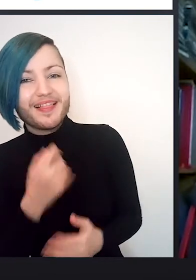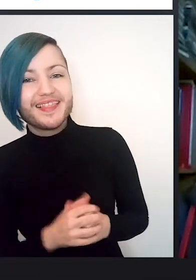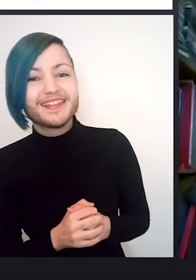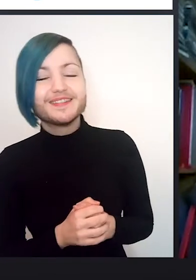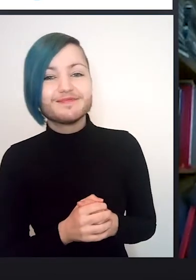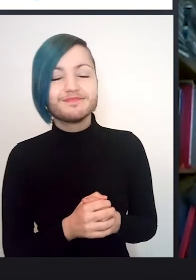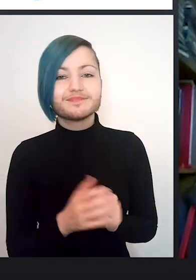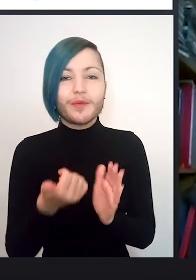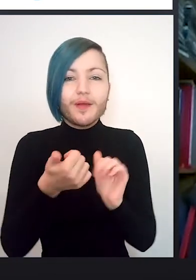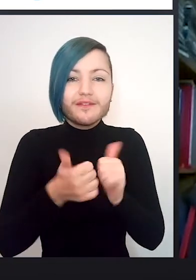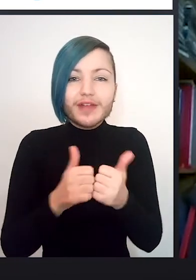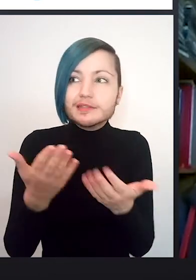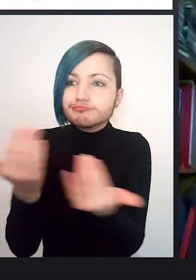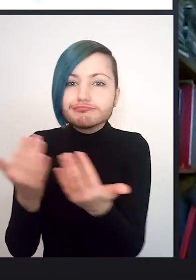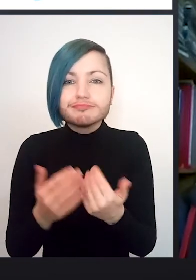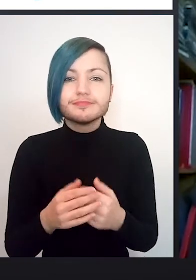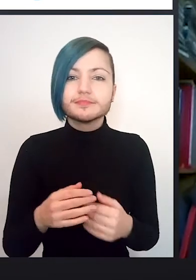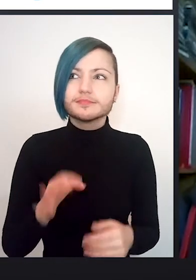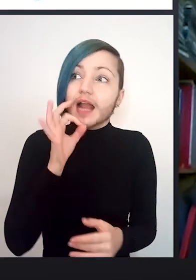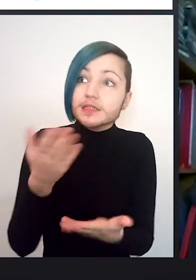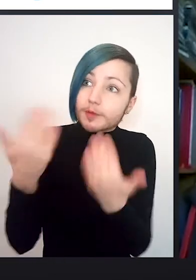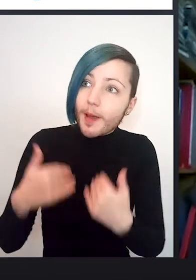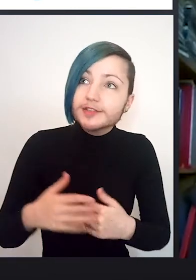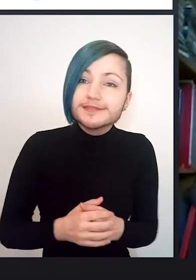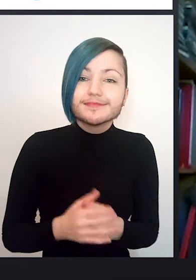Get your friends involved, make demands. Good for you.